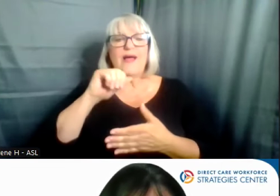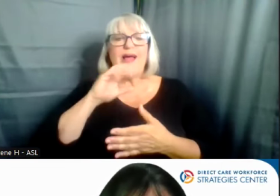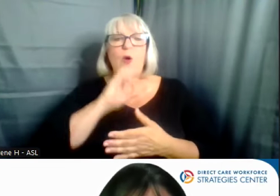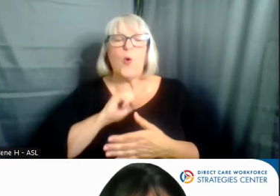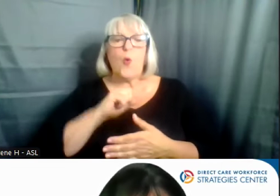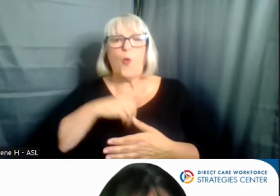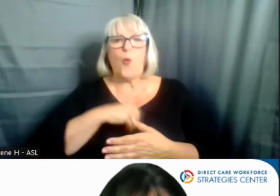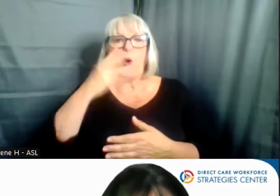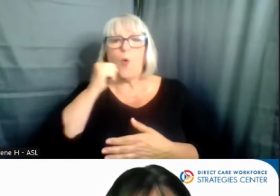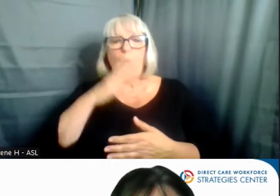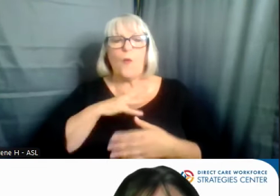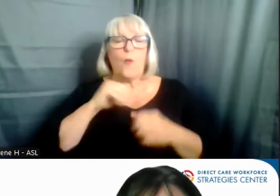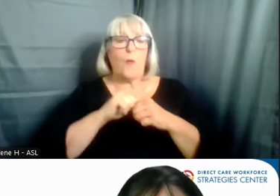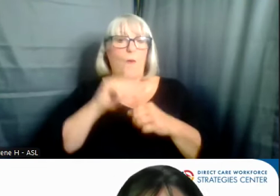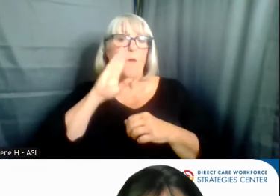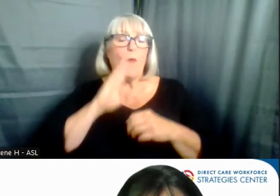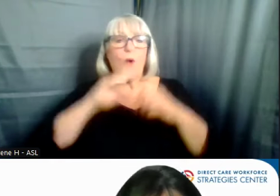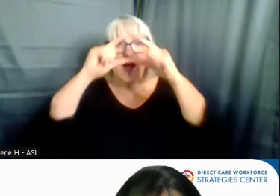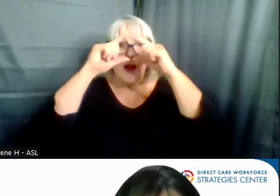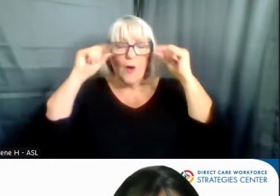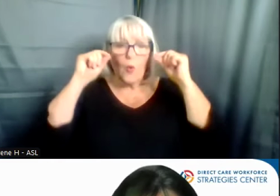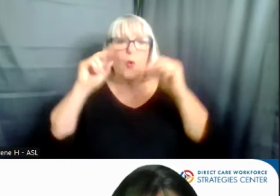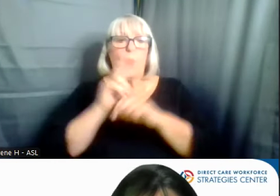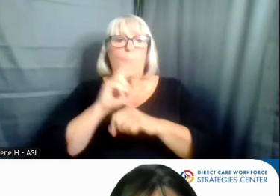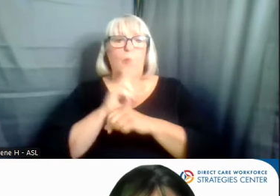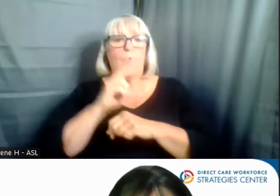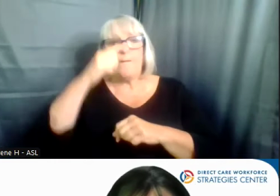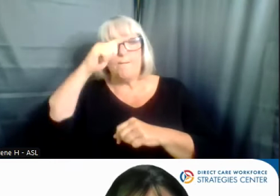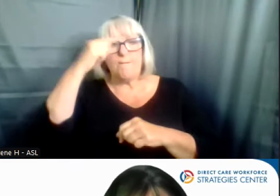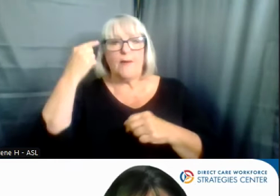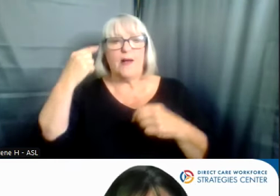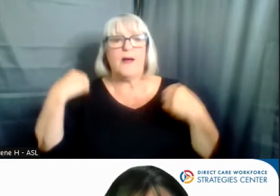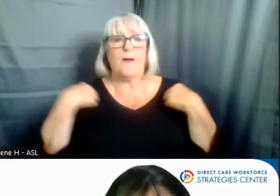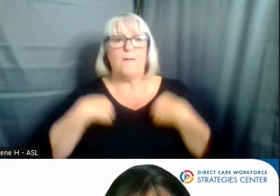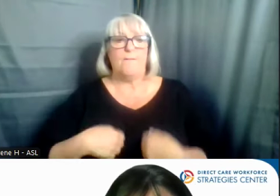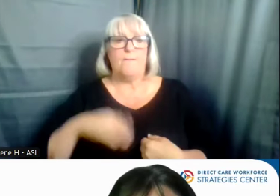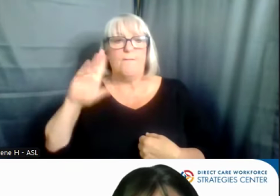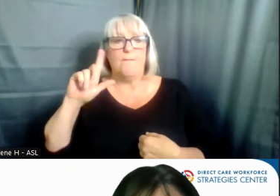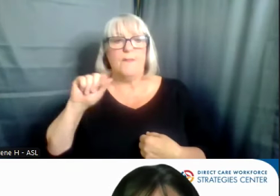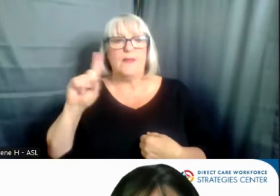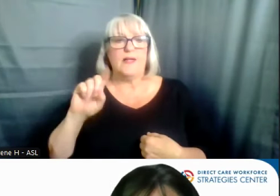a black blazer. Now to introduce the panel for further exploration of the key point shared through